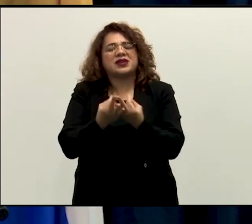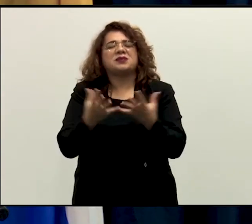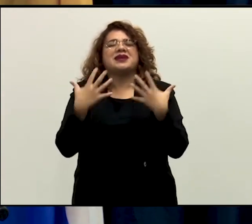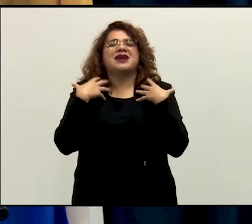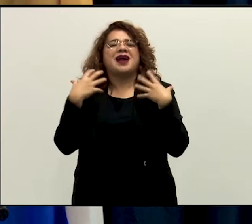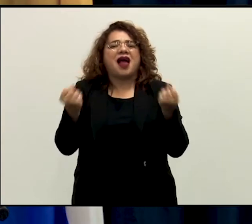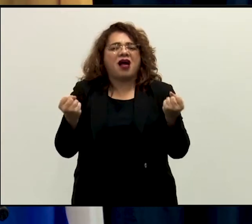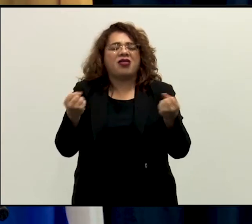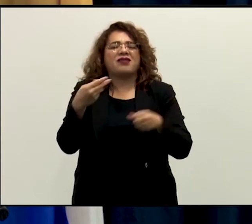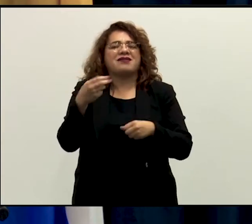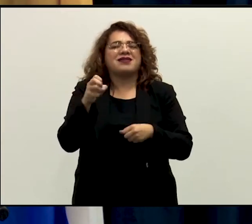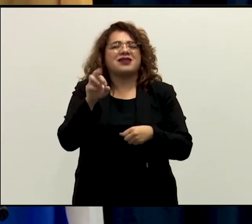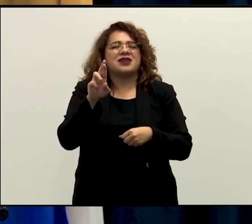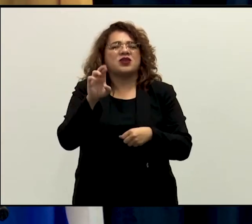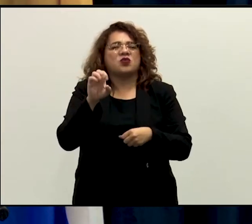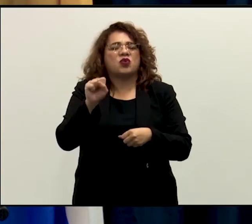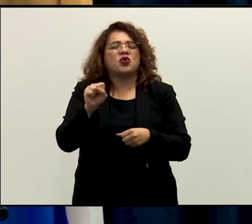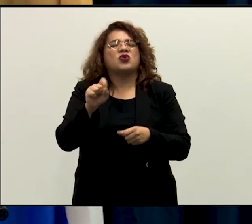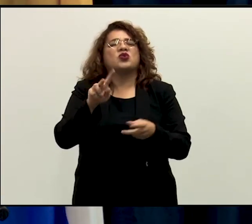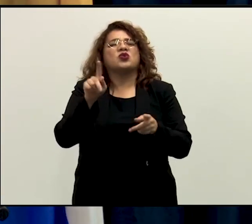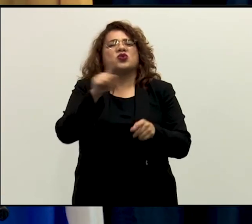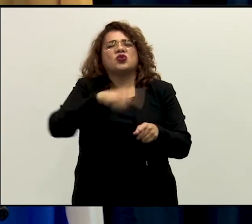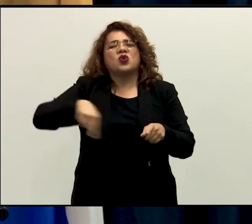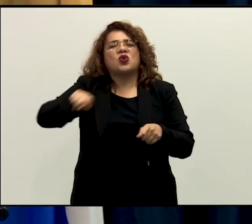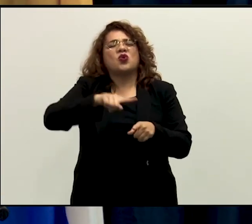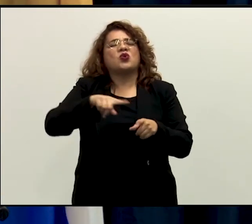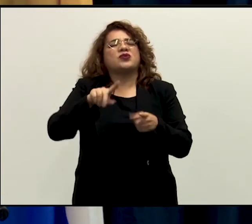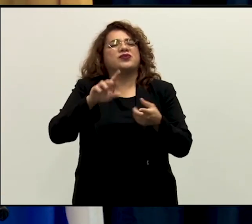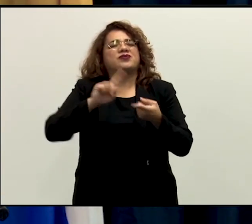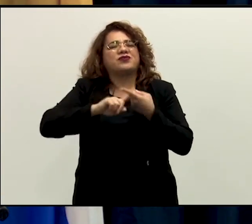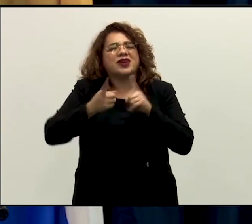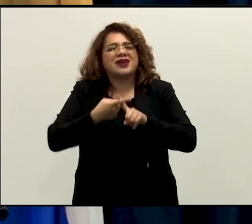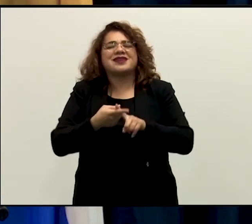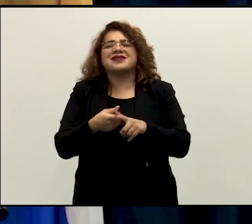folks that have been impacted especially those that have lost family members or friends.